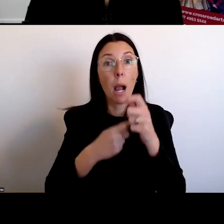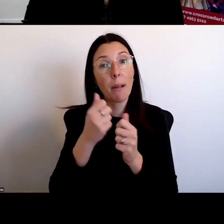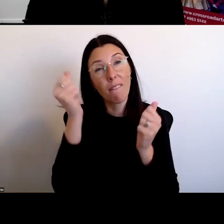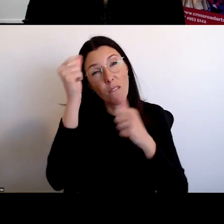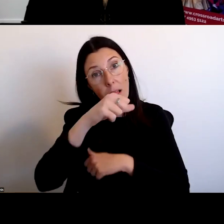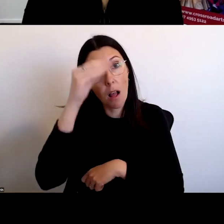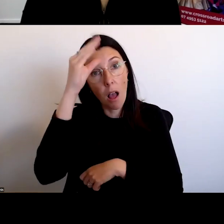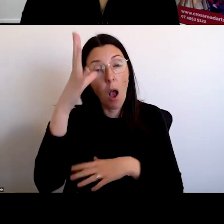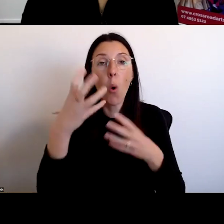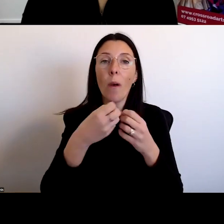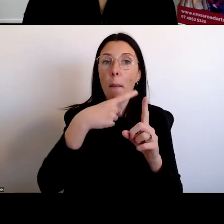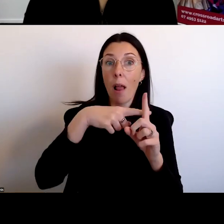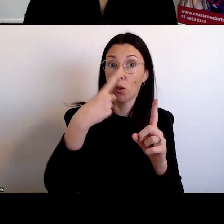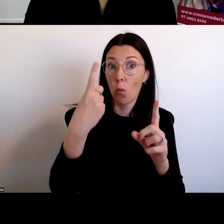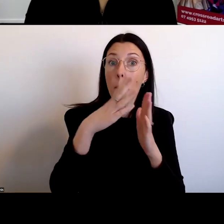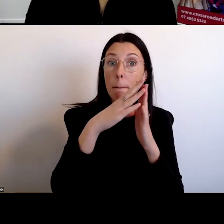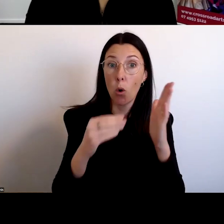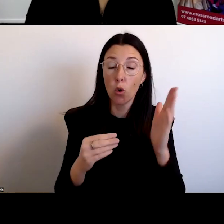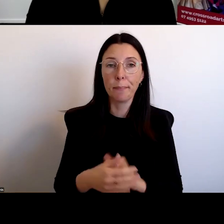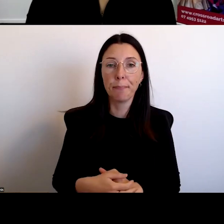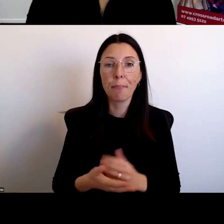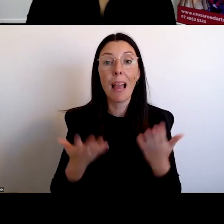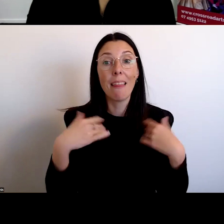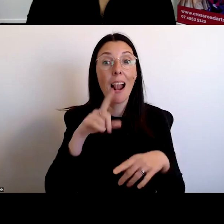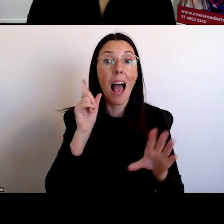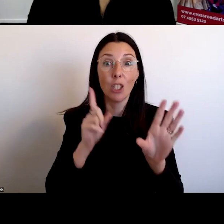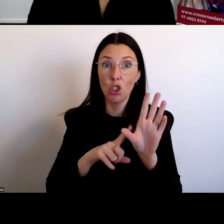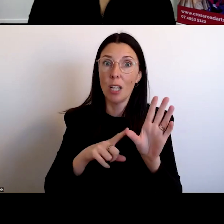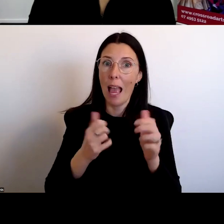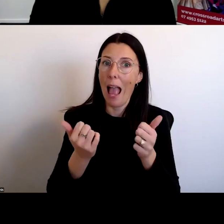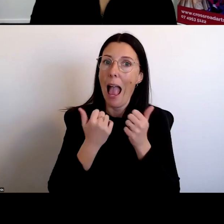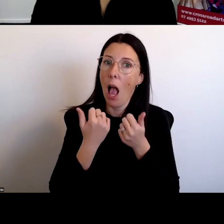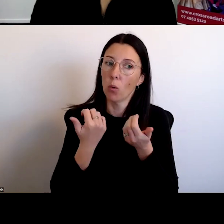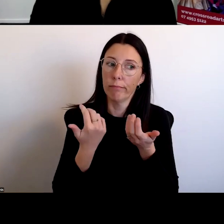and last year I have to say we were in a really strong position to apply because